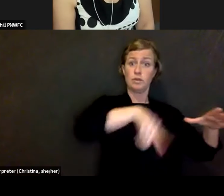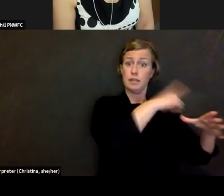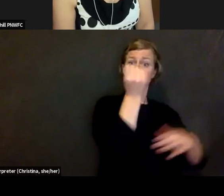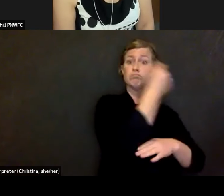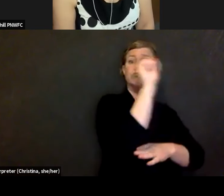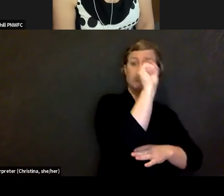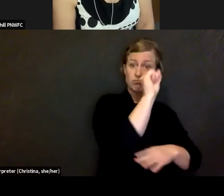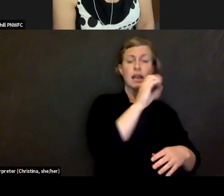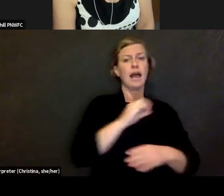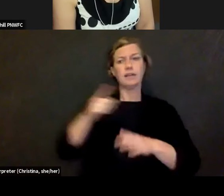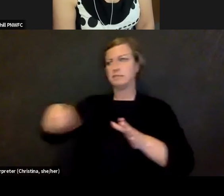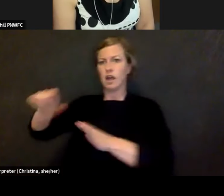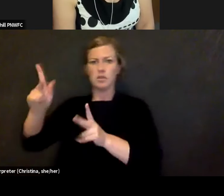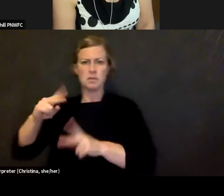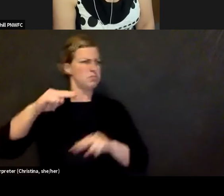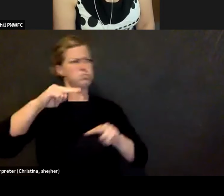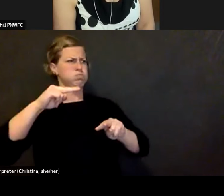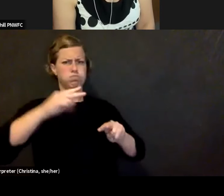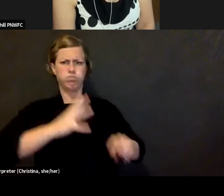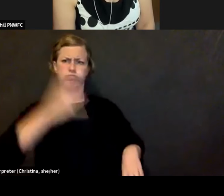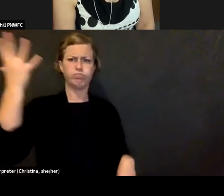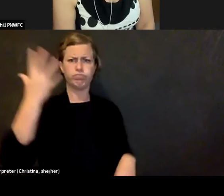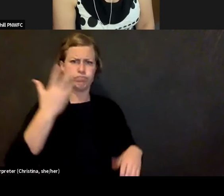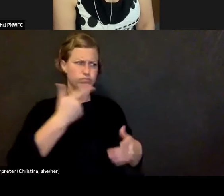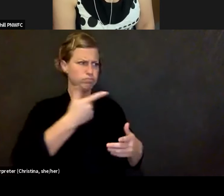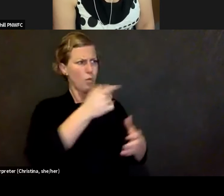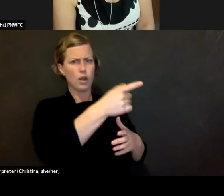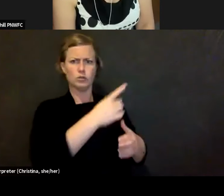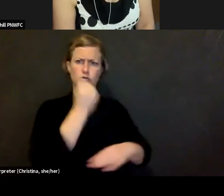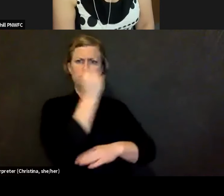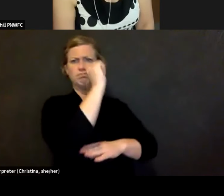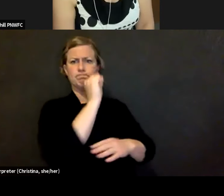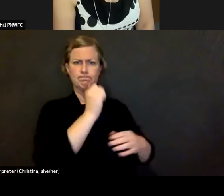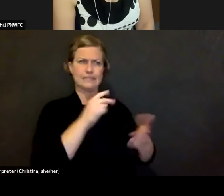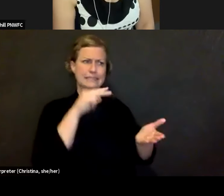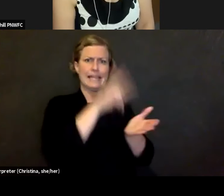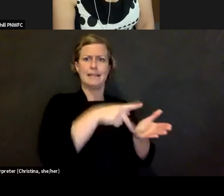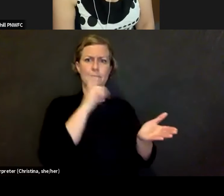be the call between whatever marginalized community is out there standing for themselves and the people that don't agree with them